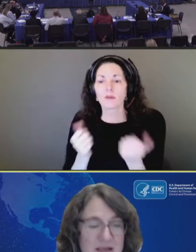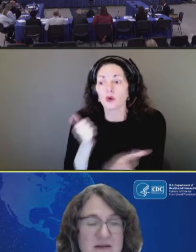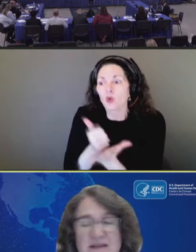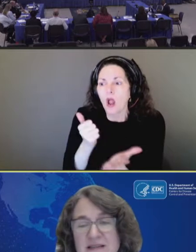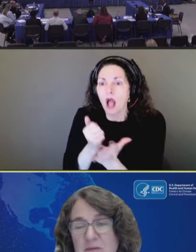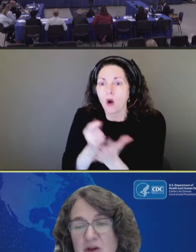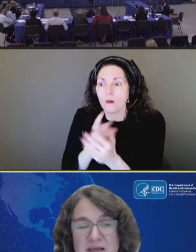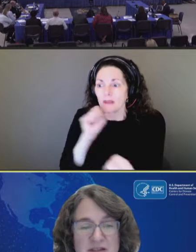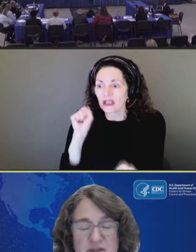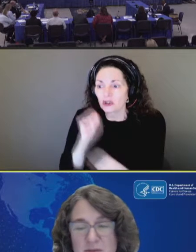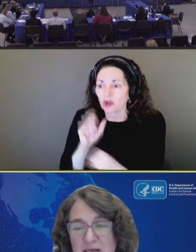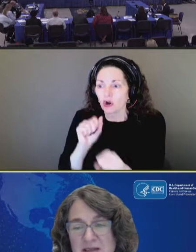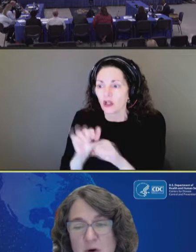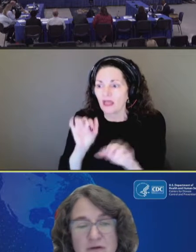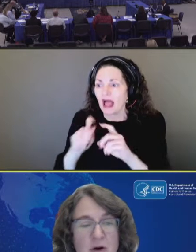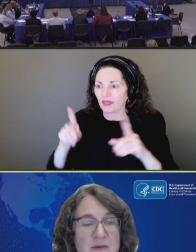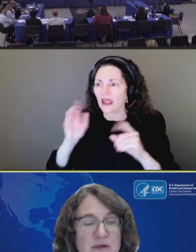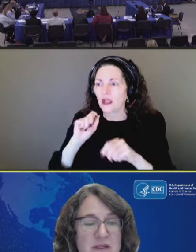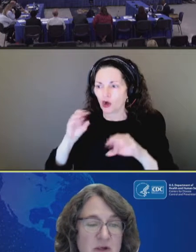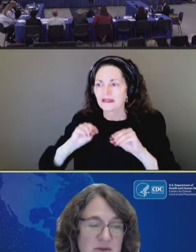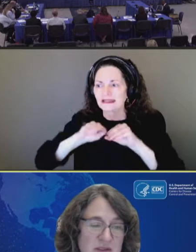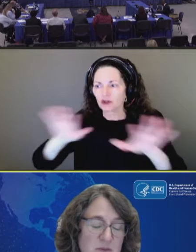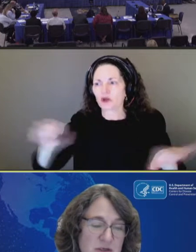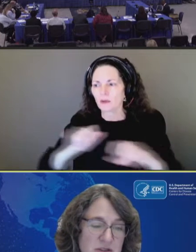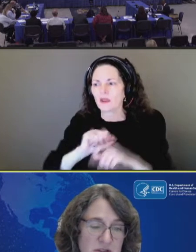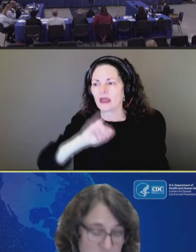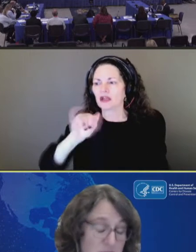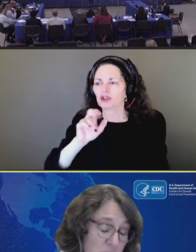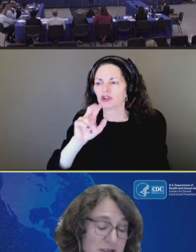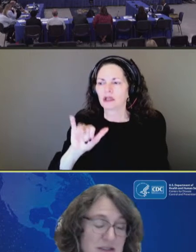coming into the system -- could be distributed. So, over a million doses were -- just started